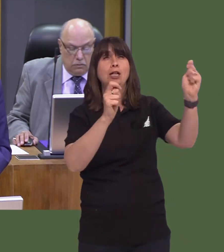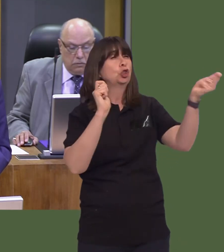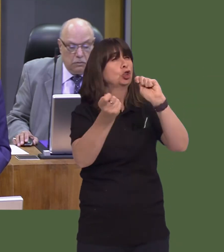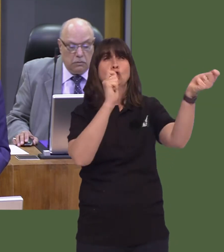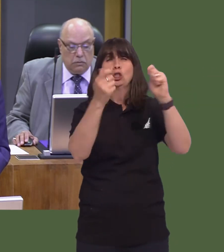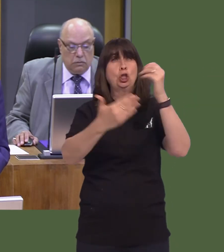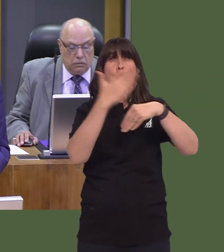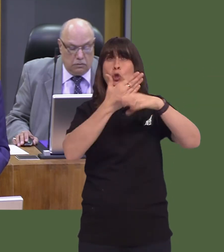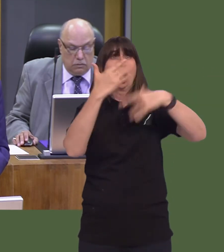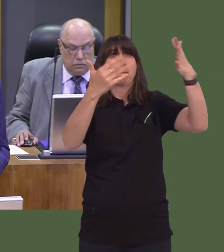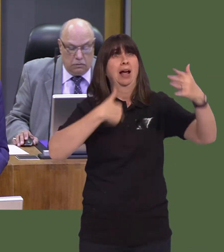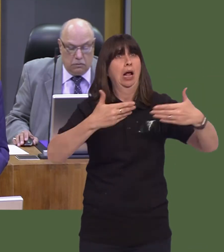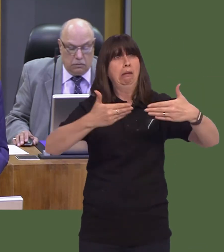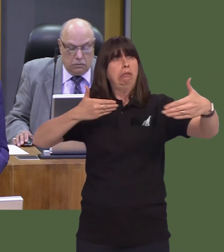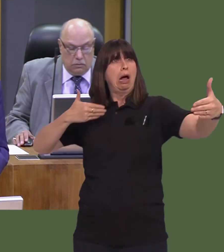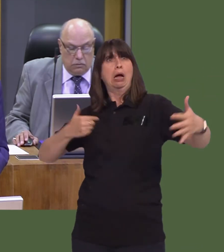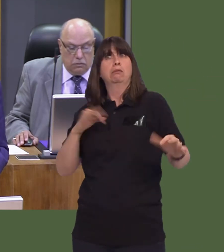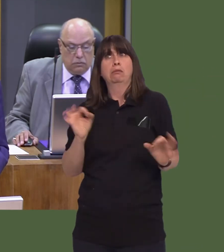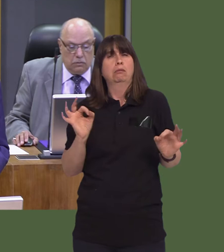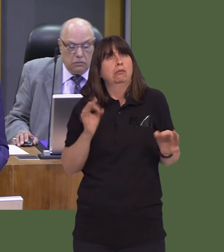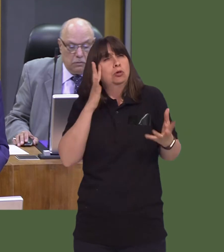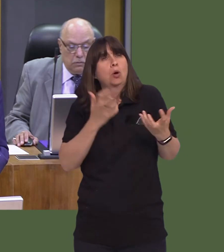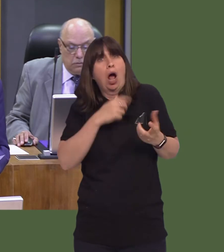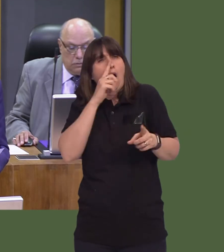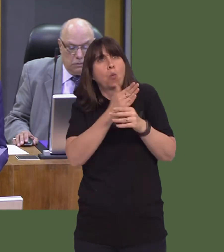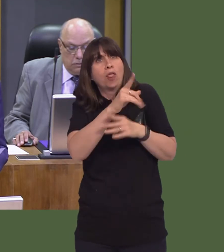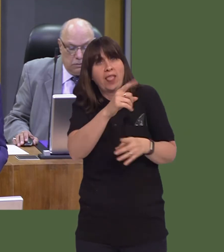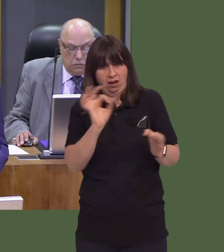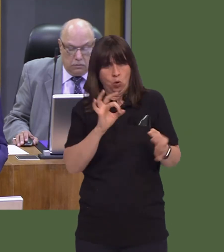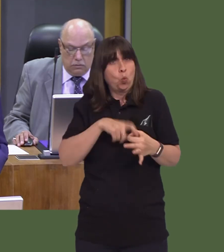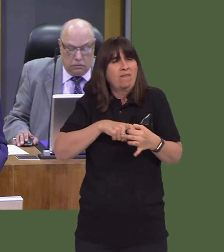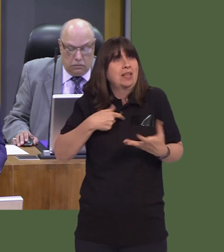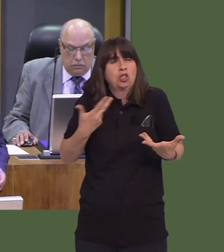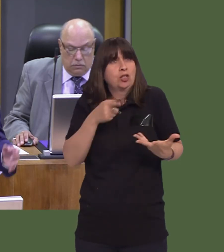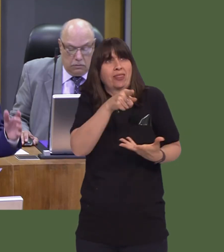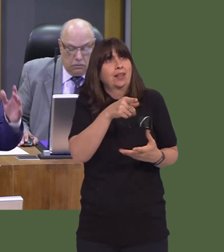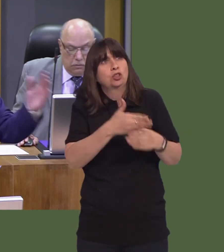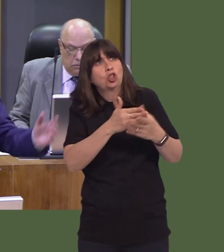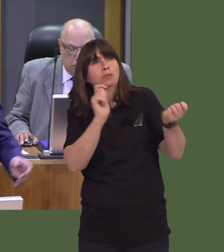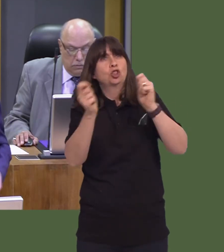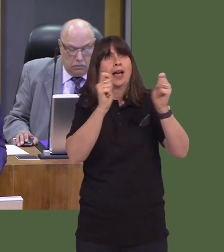Therefore, investment in basic skills is as important as driving towards the great knowledge-based